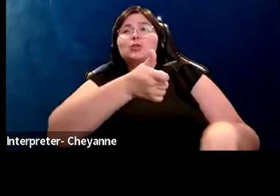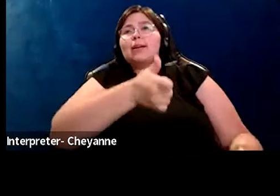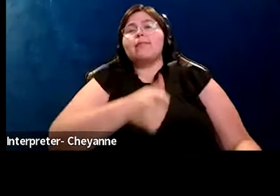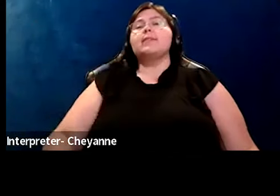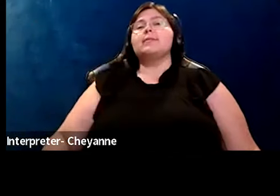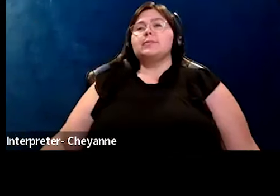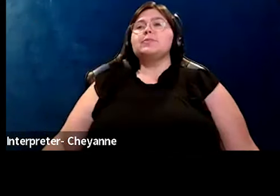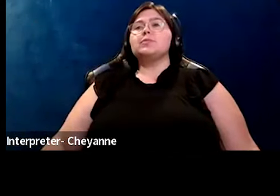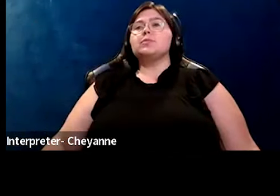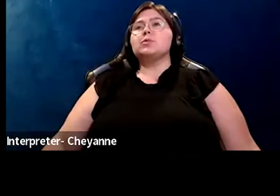So we'll play this through twice.